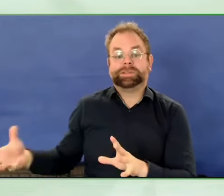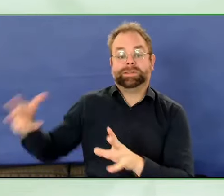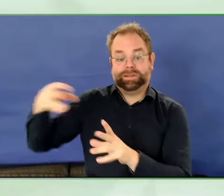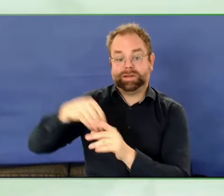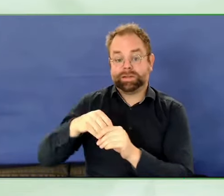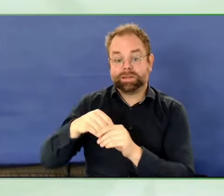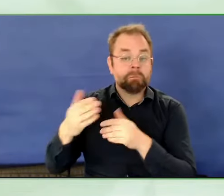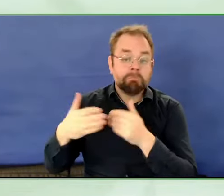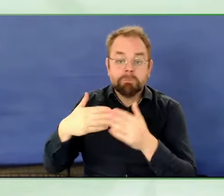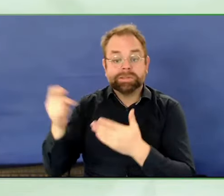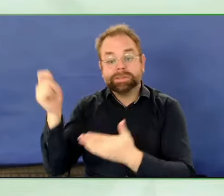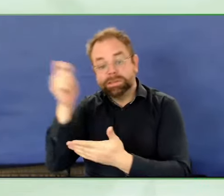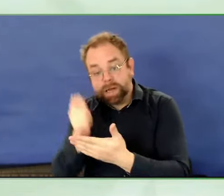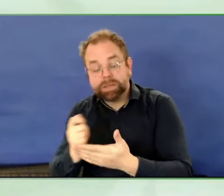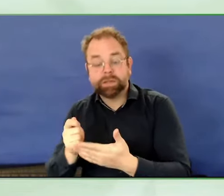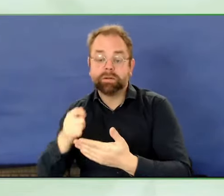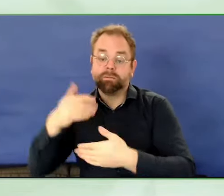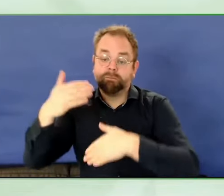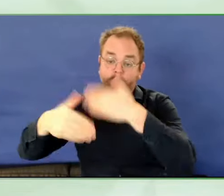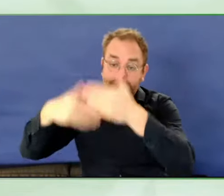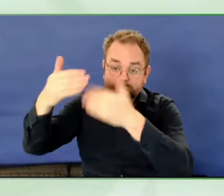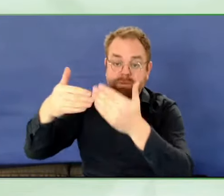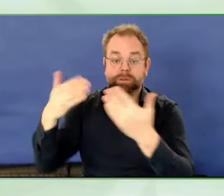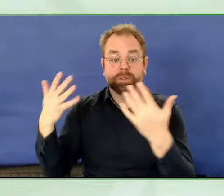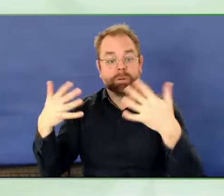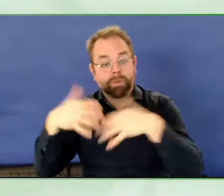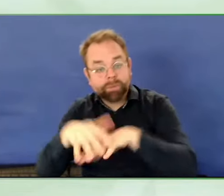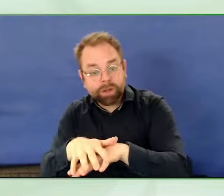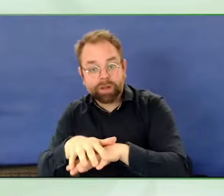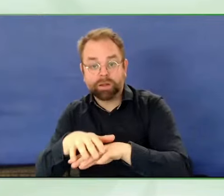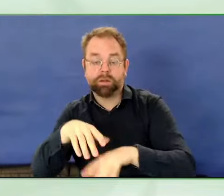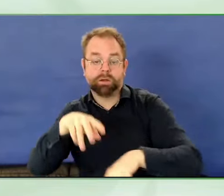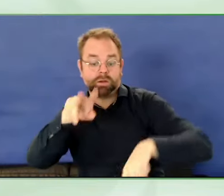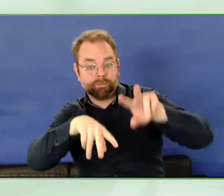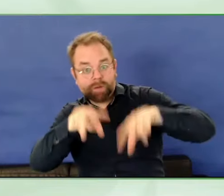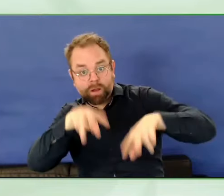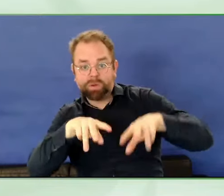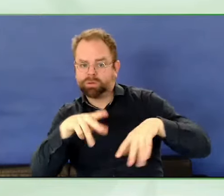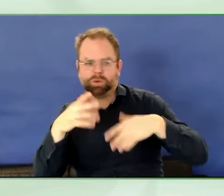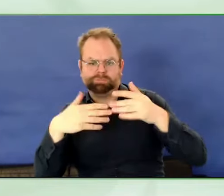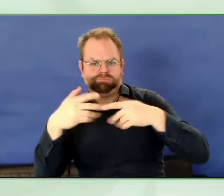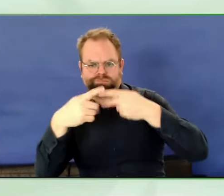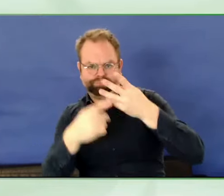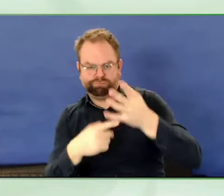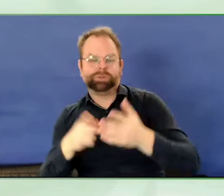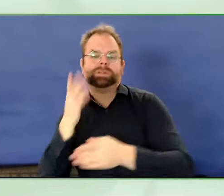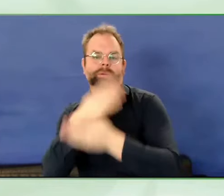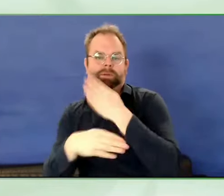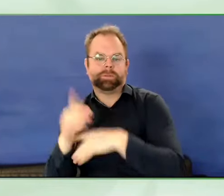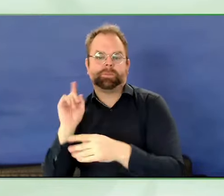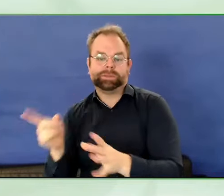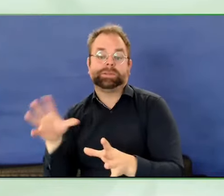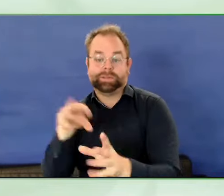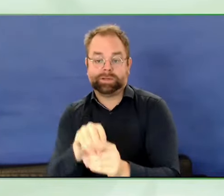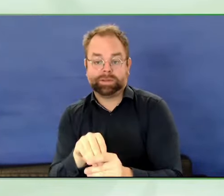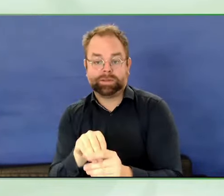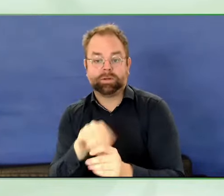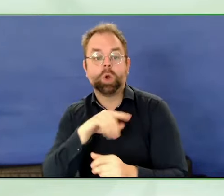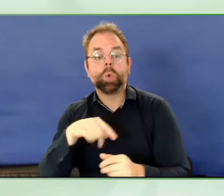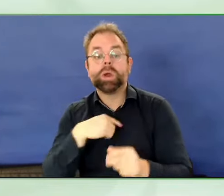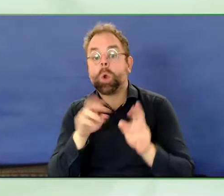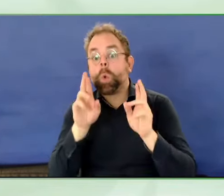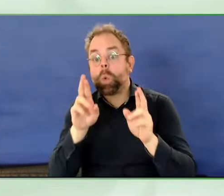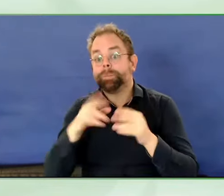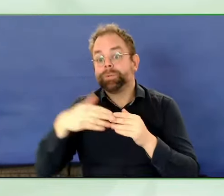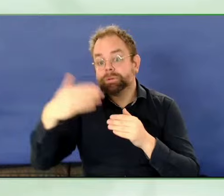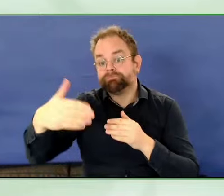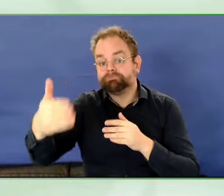said, nothing without us because everything is about us.